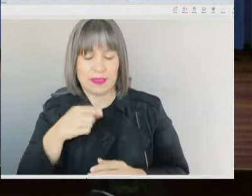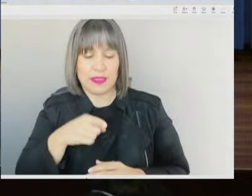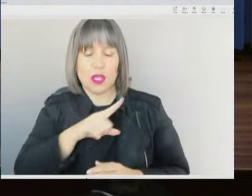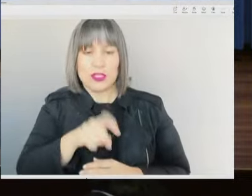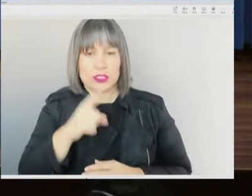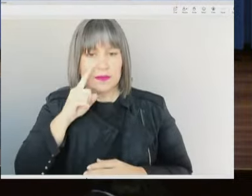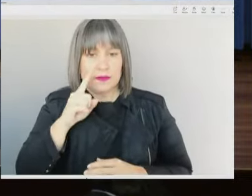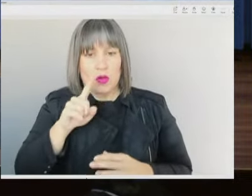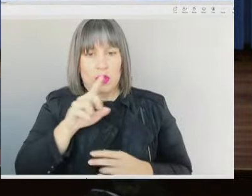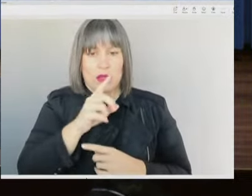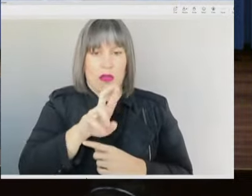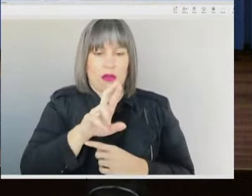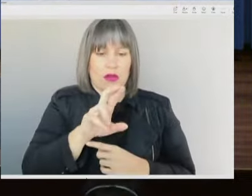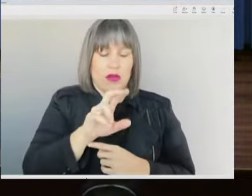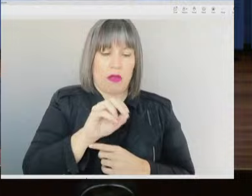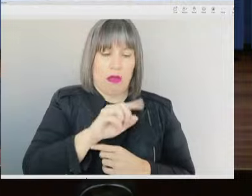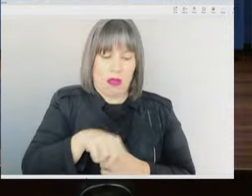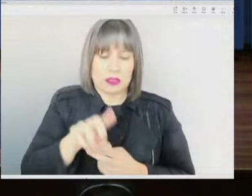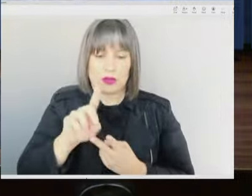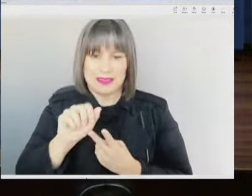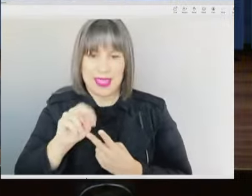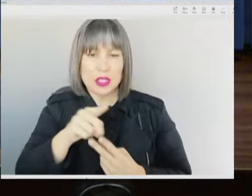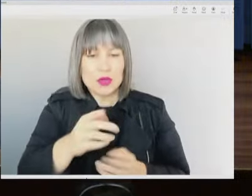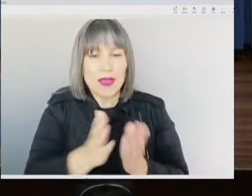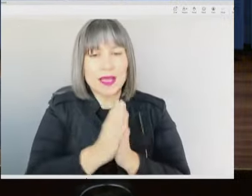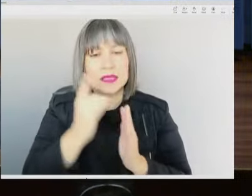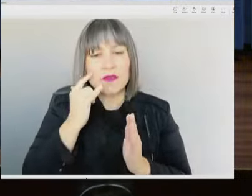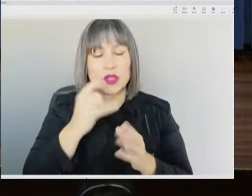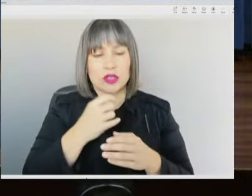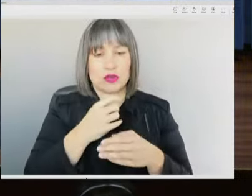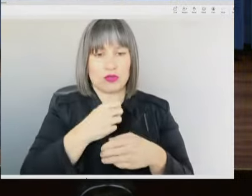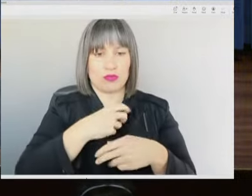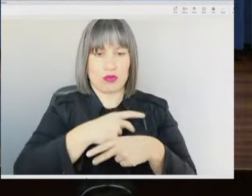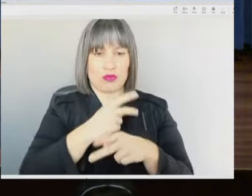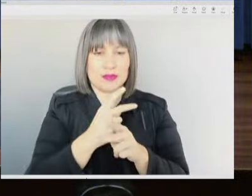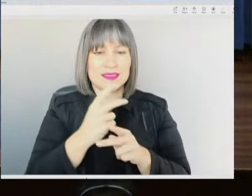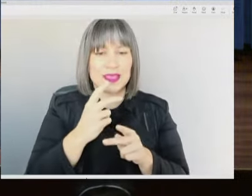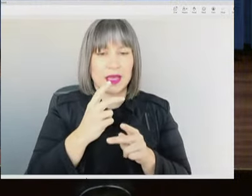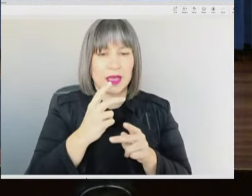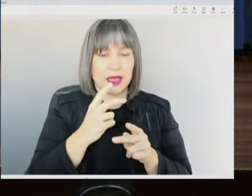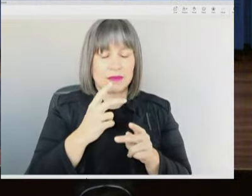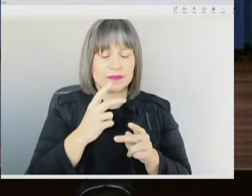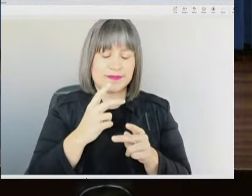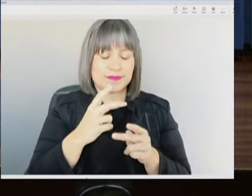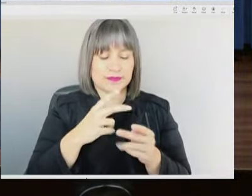I know you asked California to produce a program integrity action plan around anti-fraud efforts.